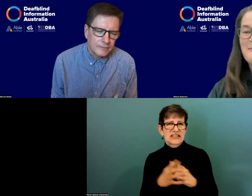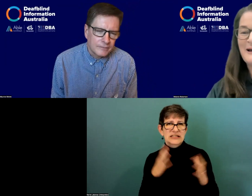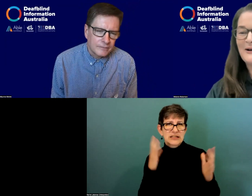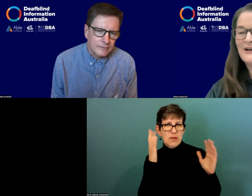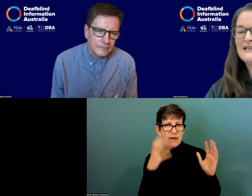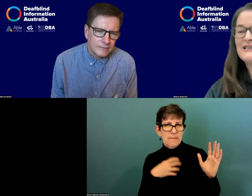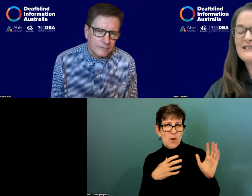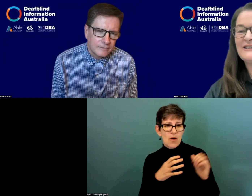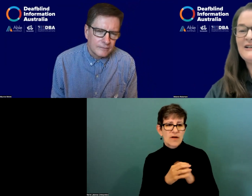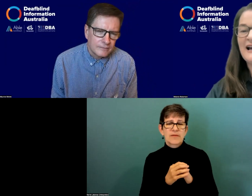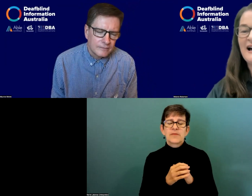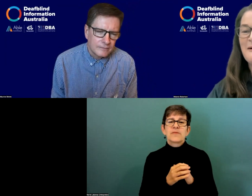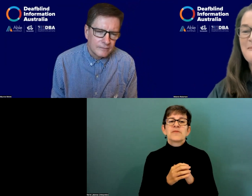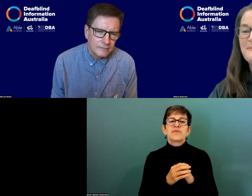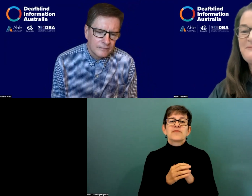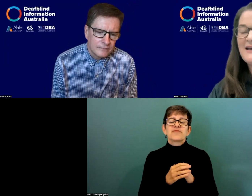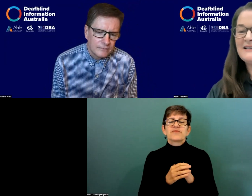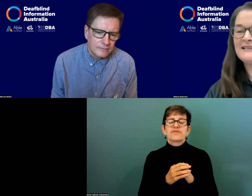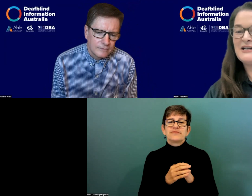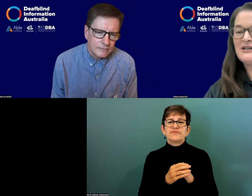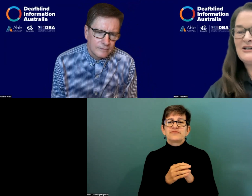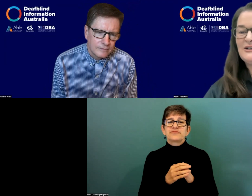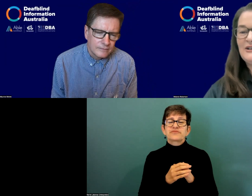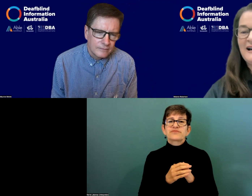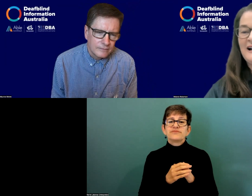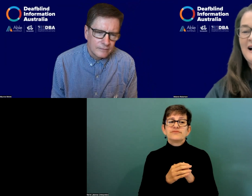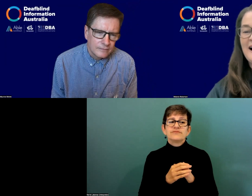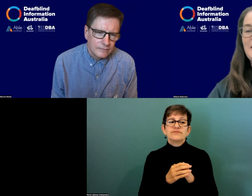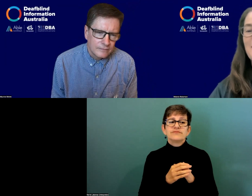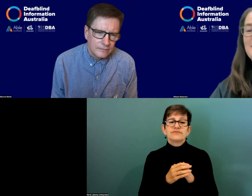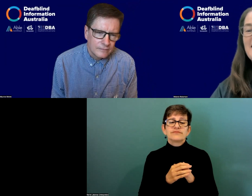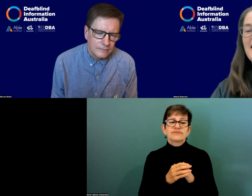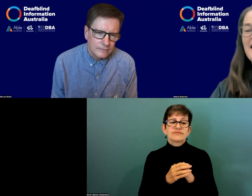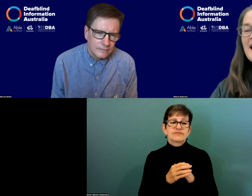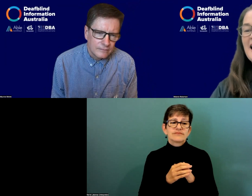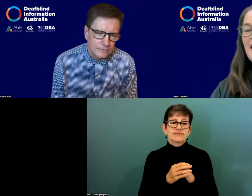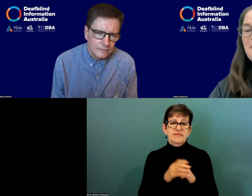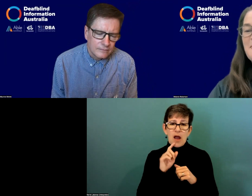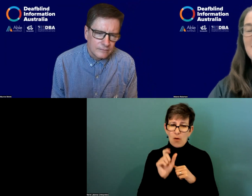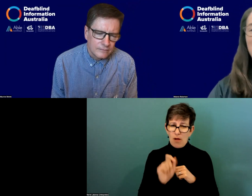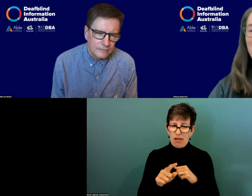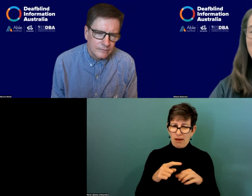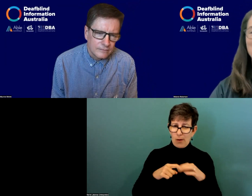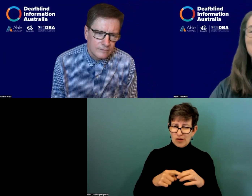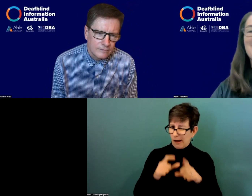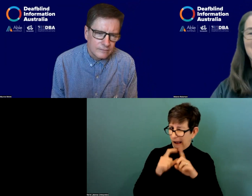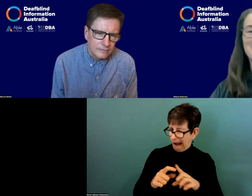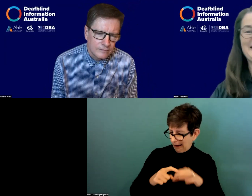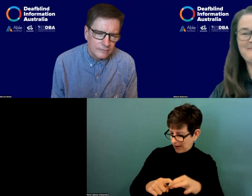But I'm going to send you a hard one because I know people will ask me.